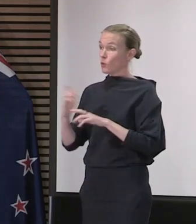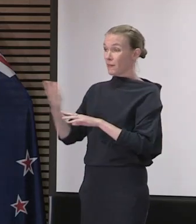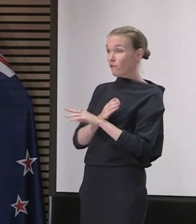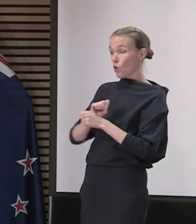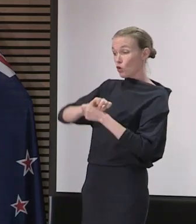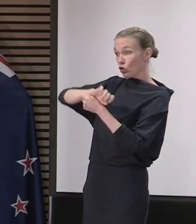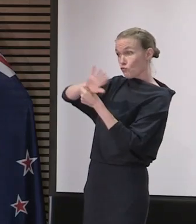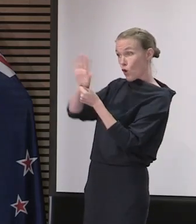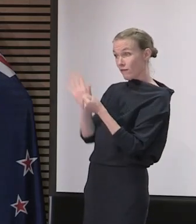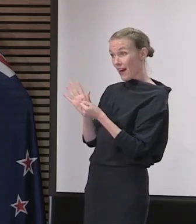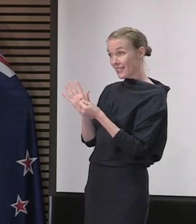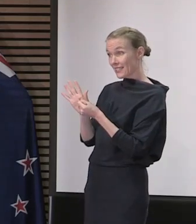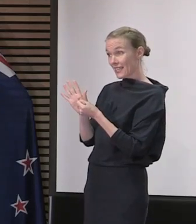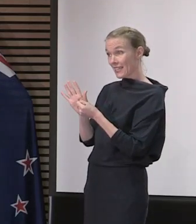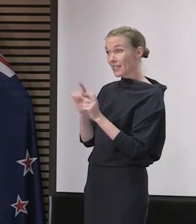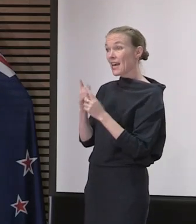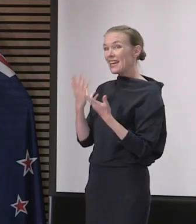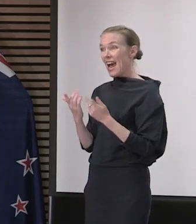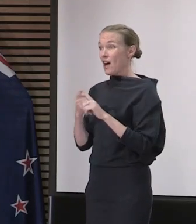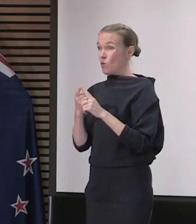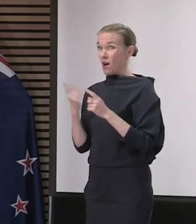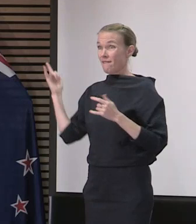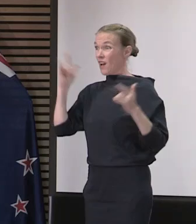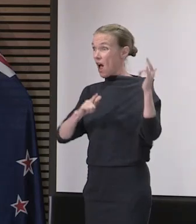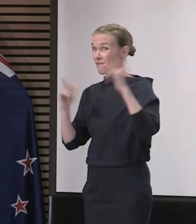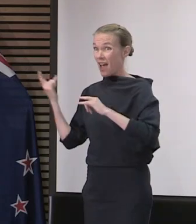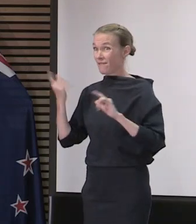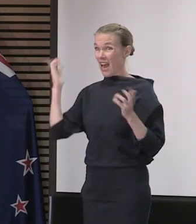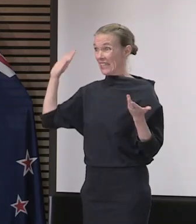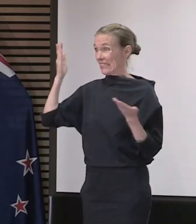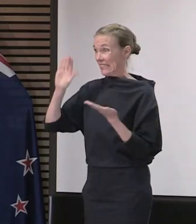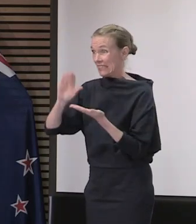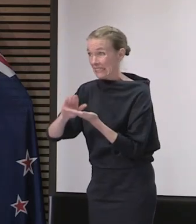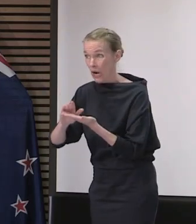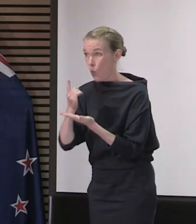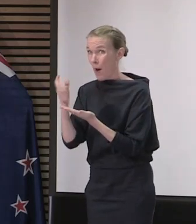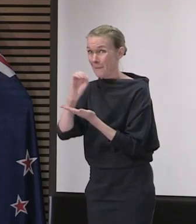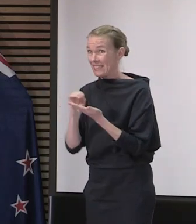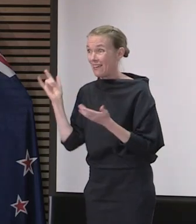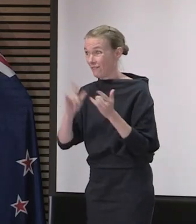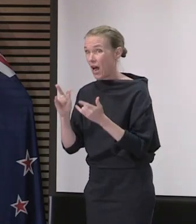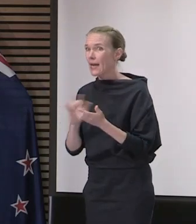in context, remember there is only 1% of the preCOVID-19 number of international